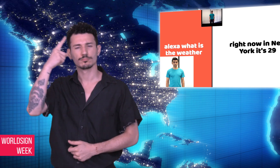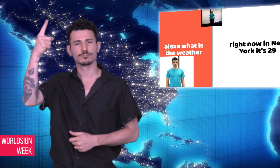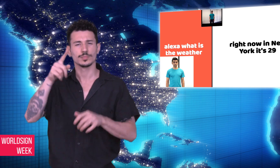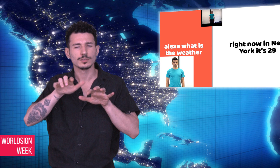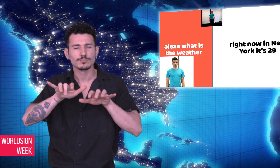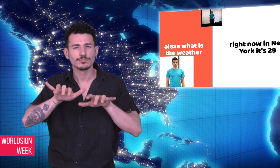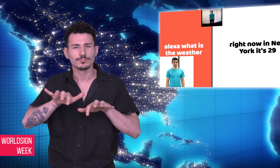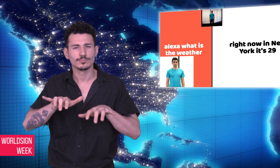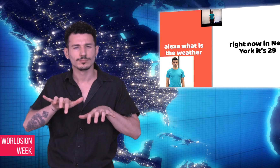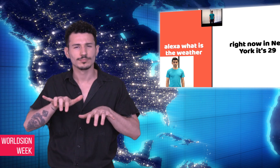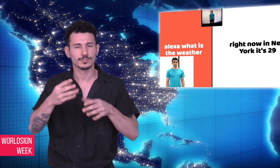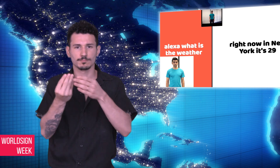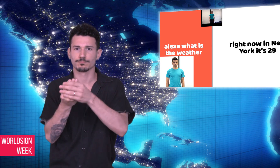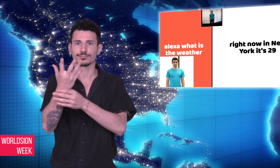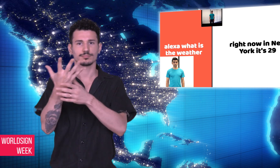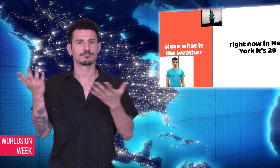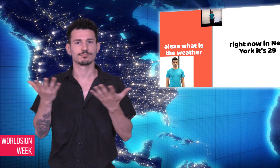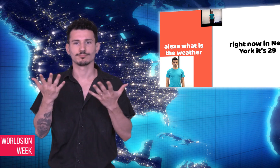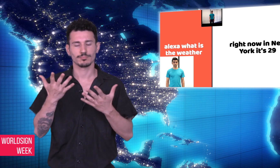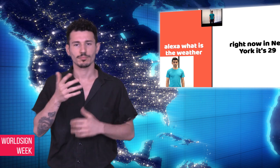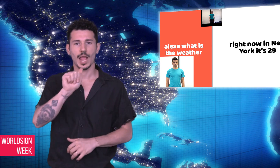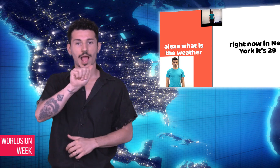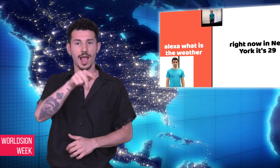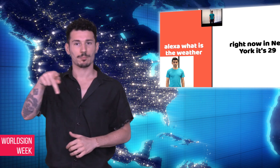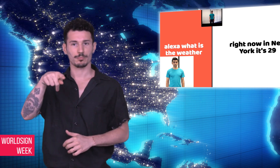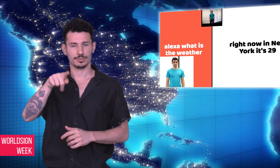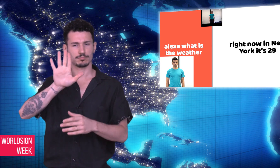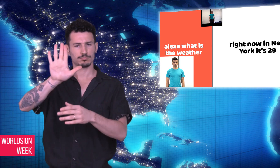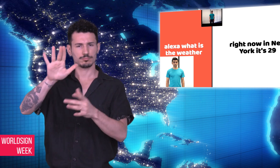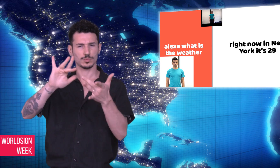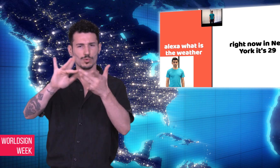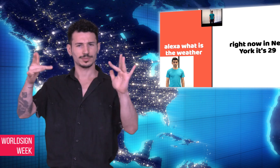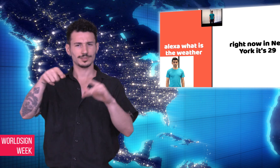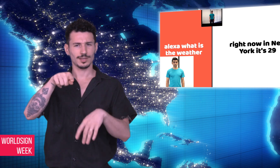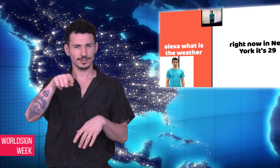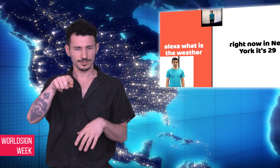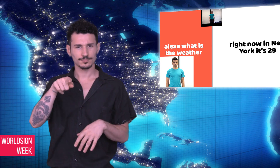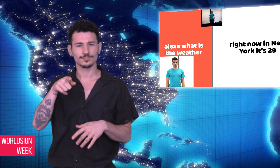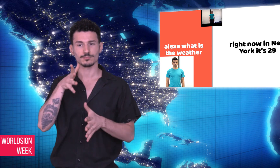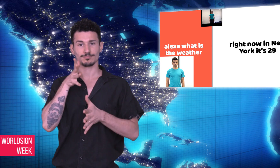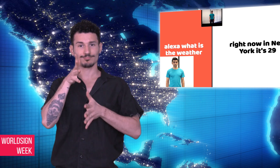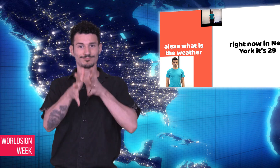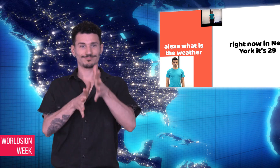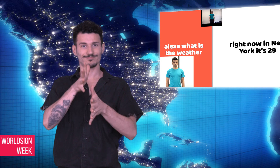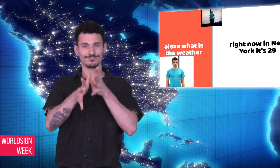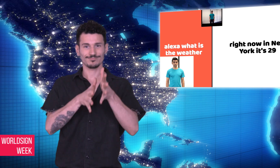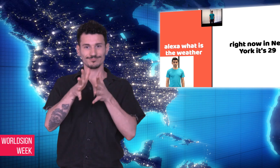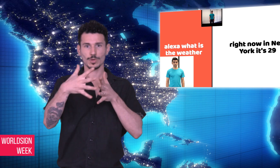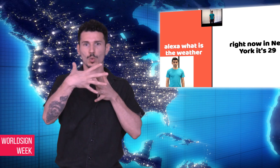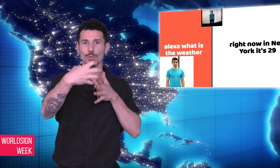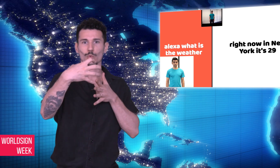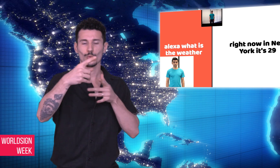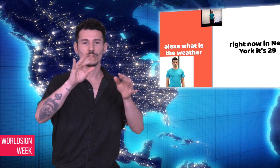has created a web-based app that translates American Sign Language